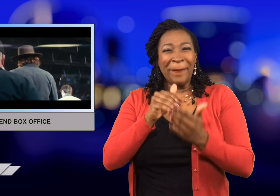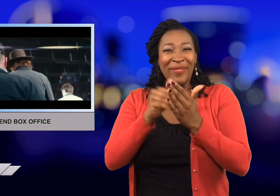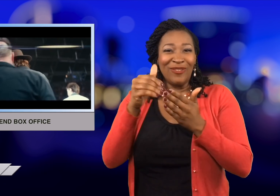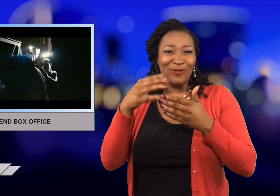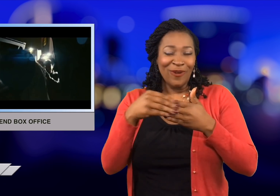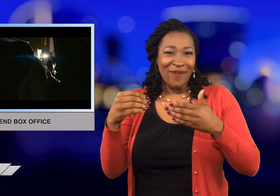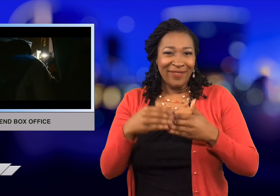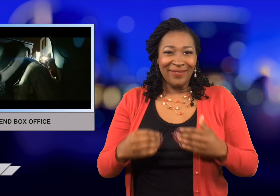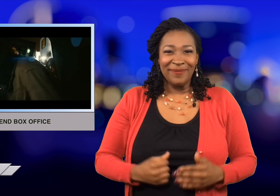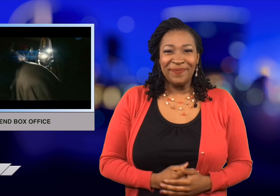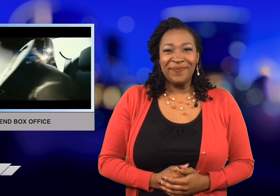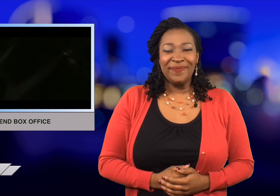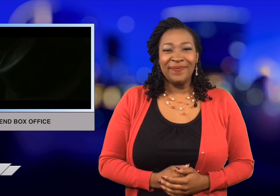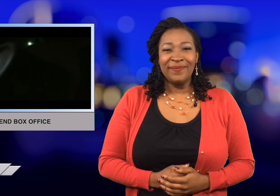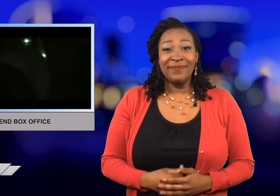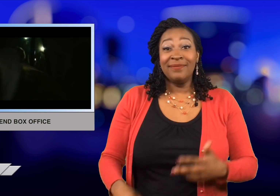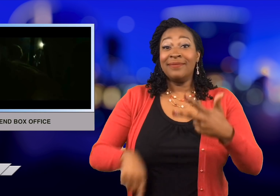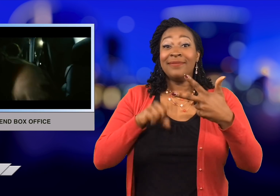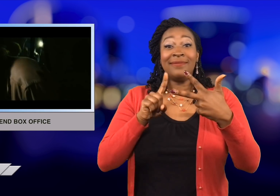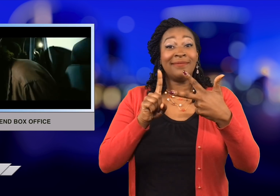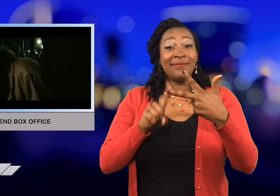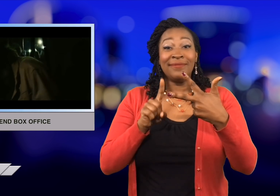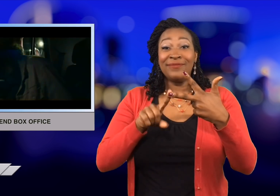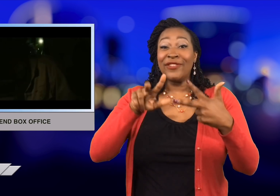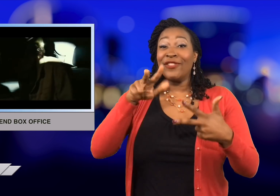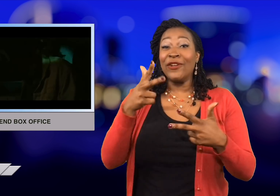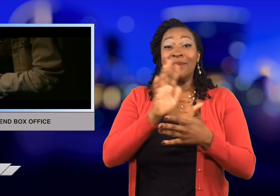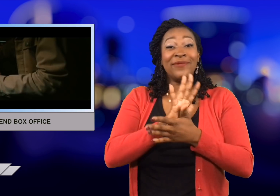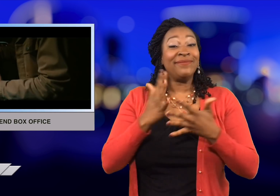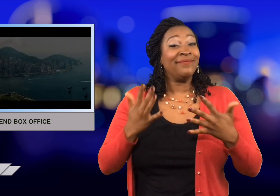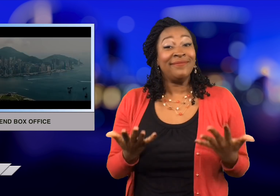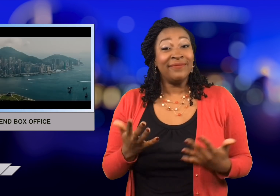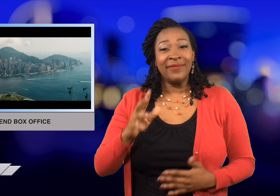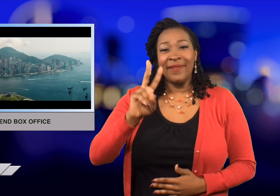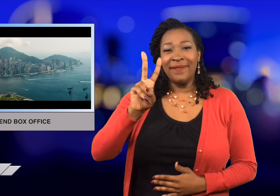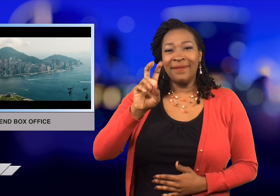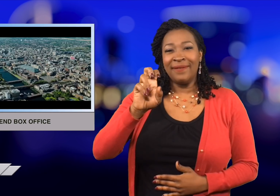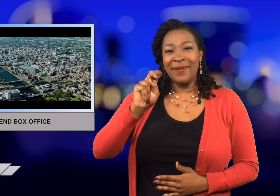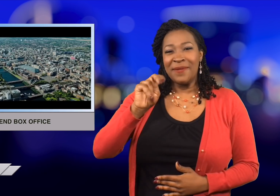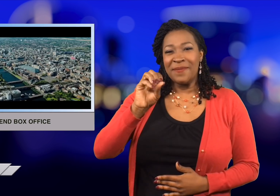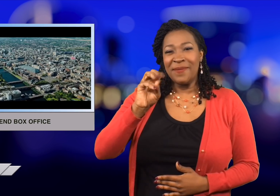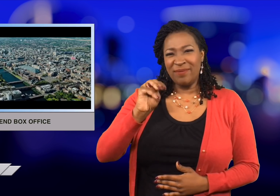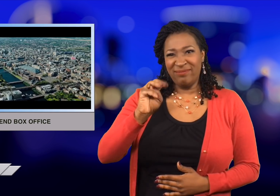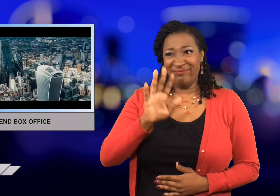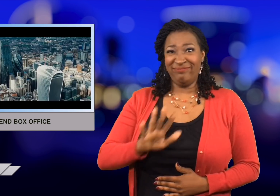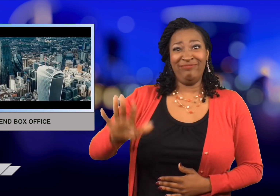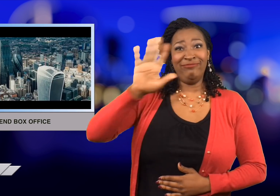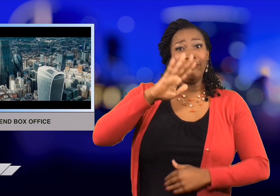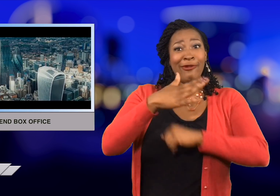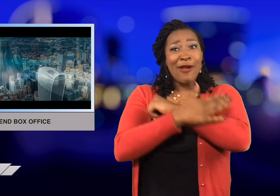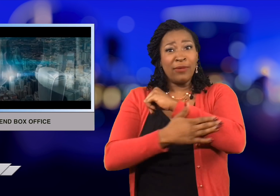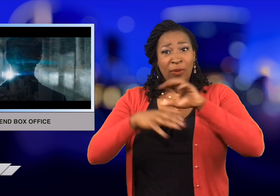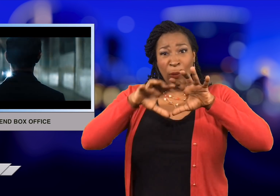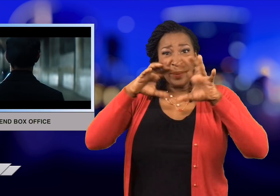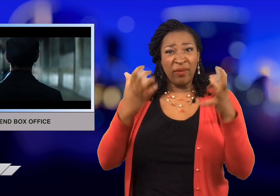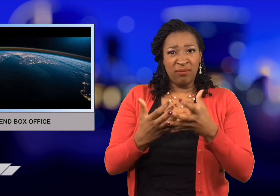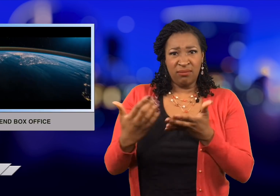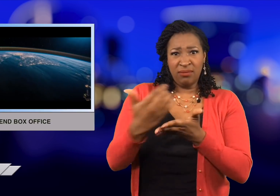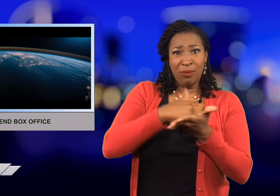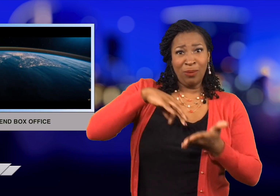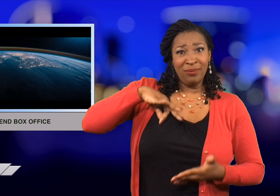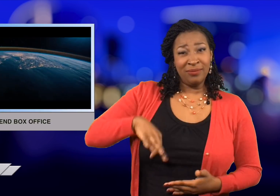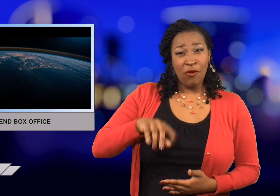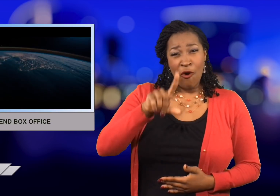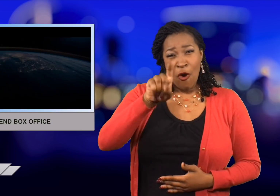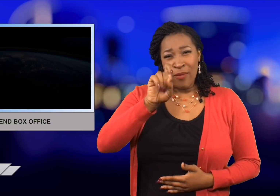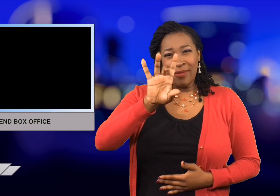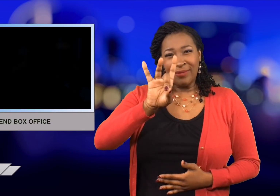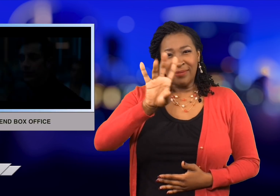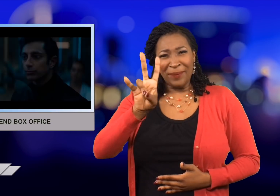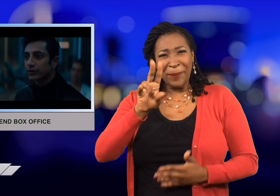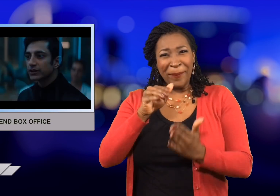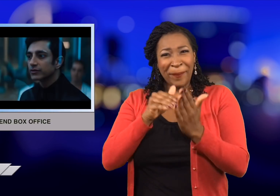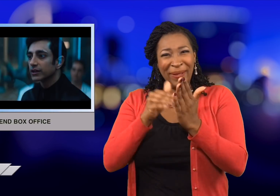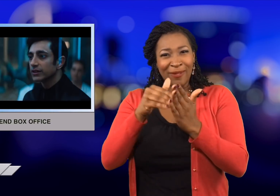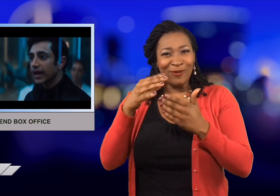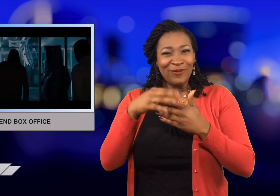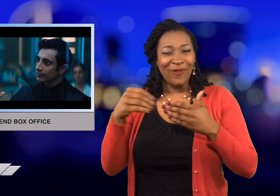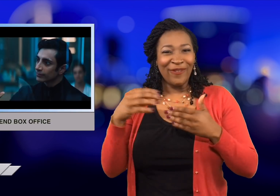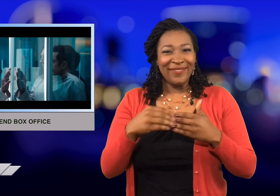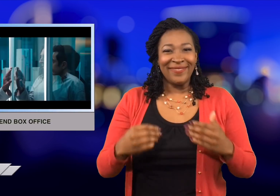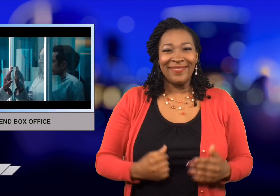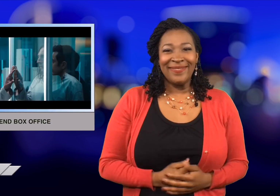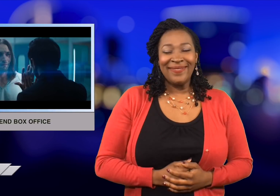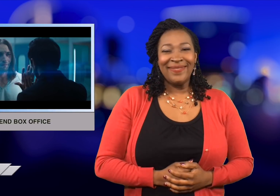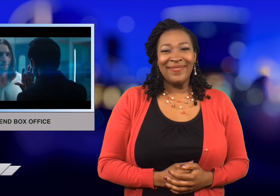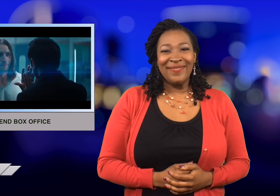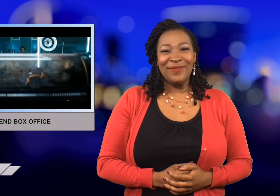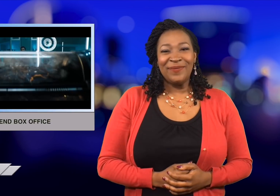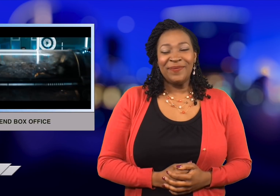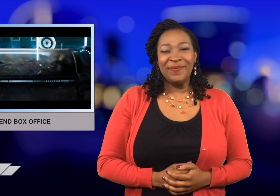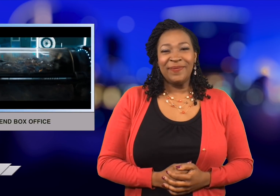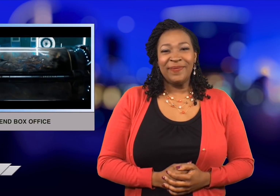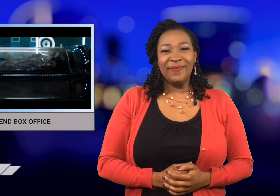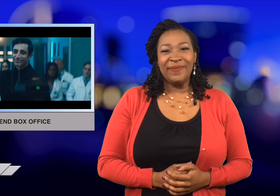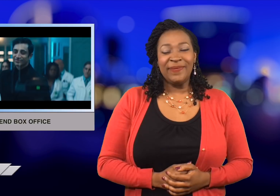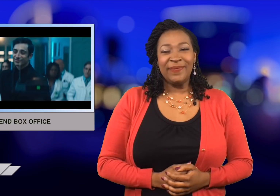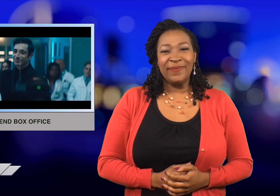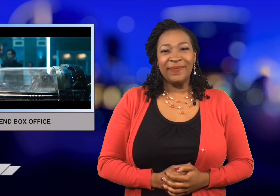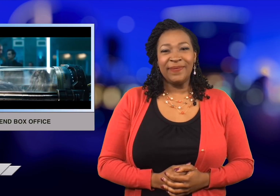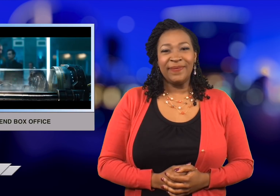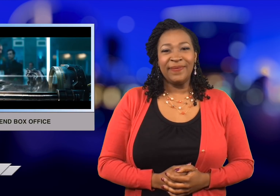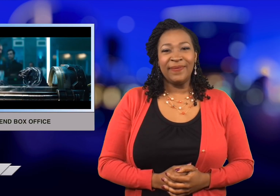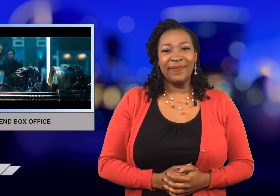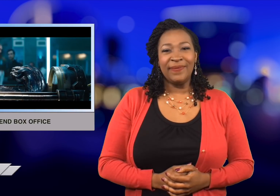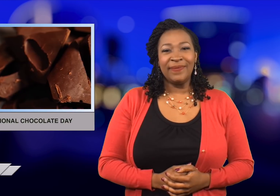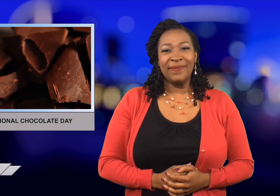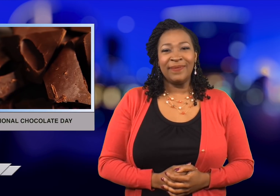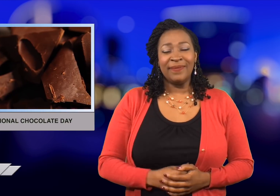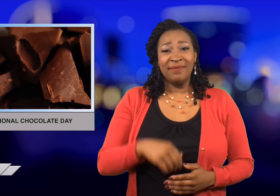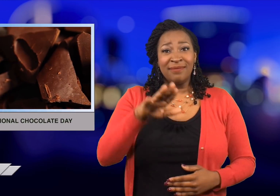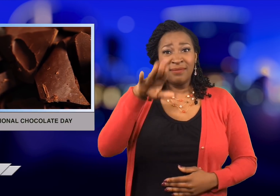Third-place is Venom, earning $187 million worldwide.